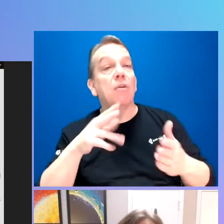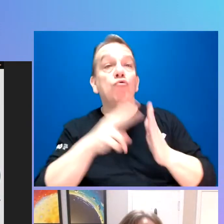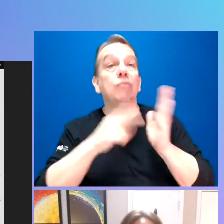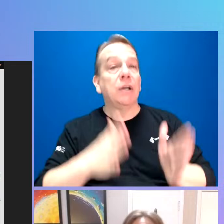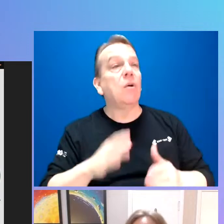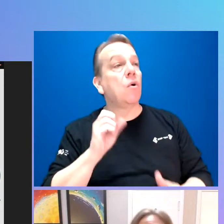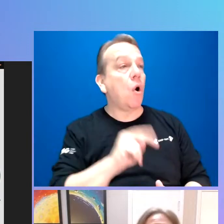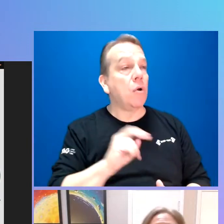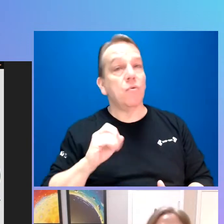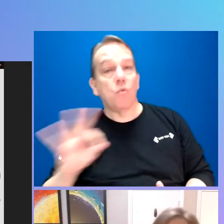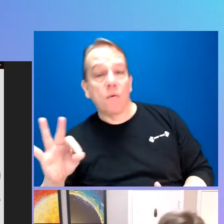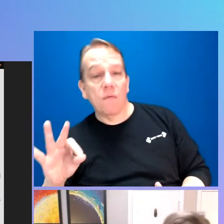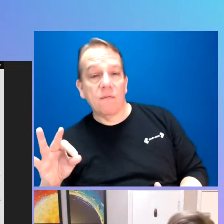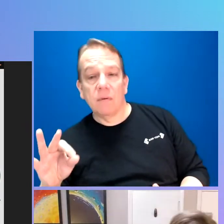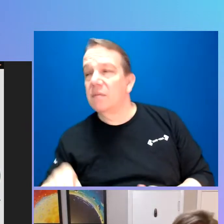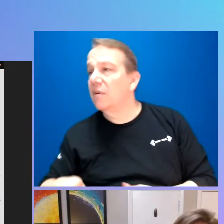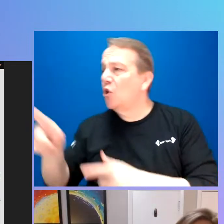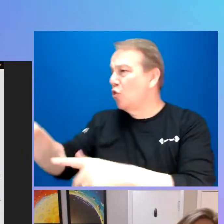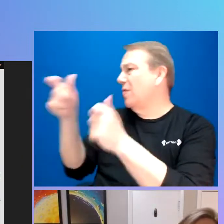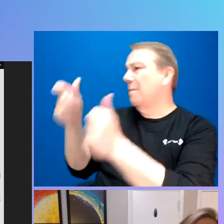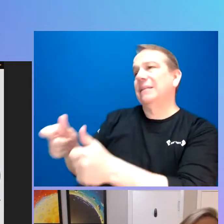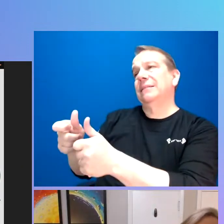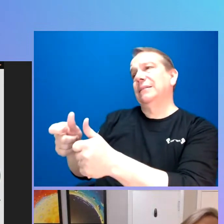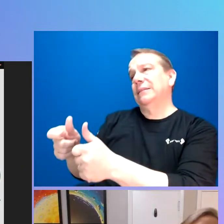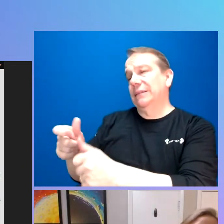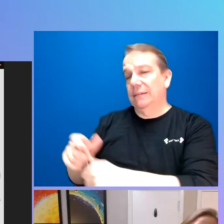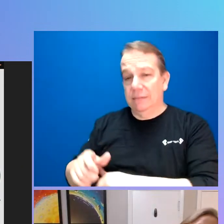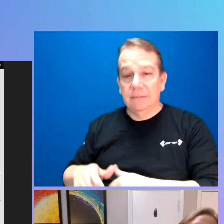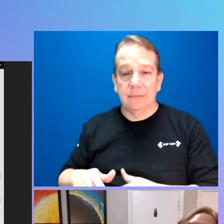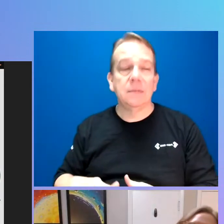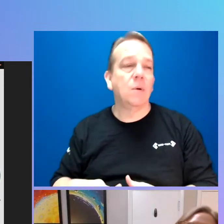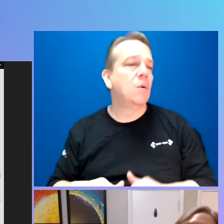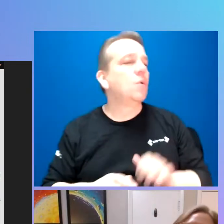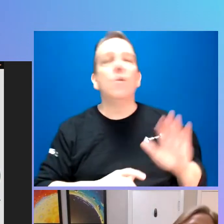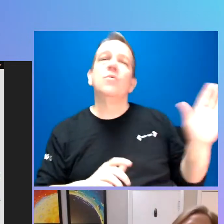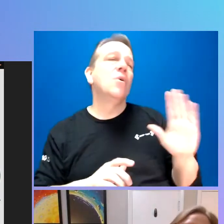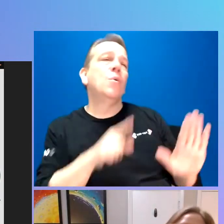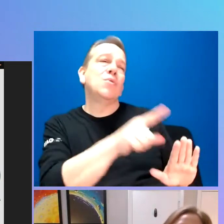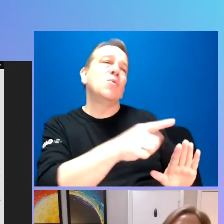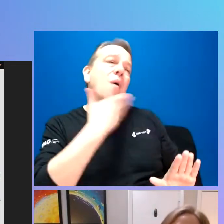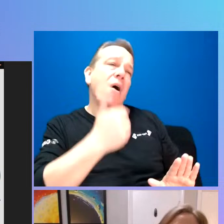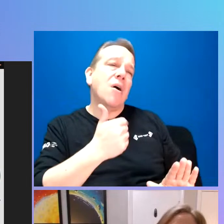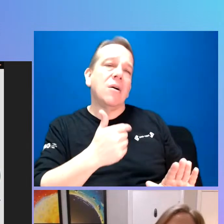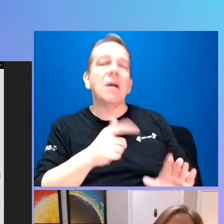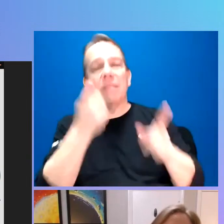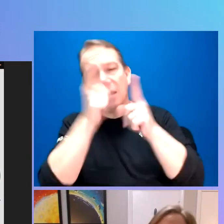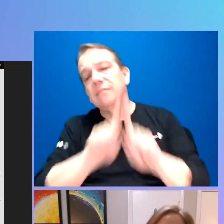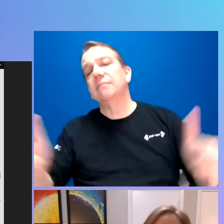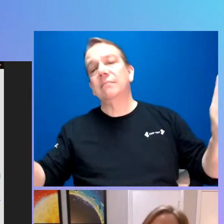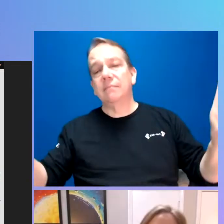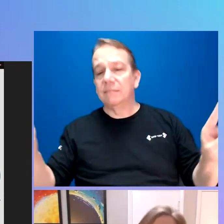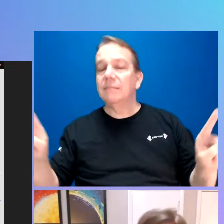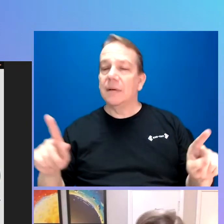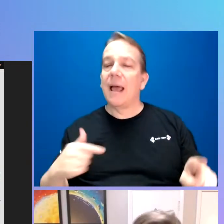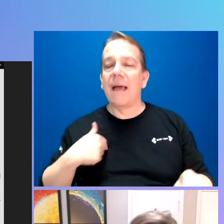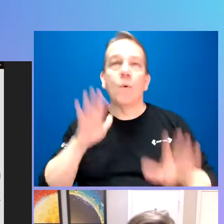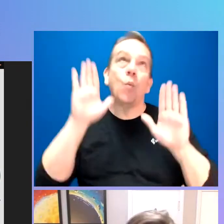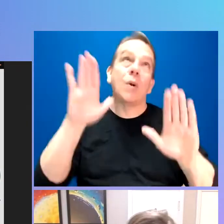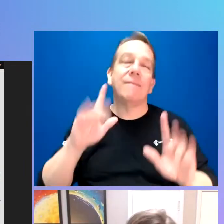and then I'll say you're the best. And then she'll say no, you are, and we'll go our